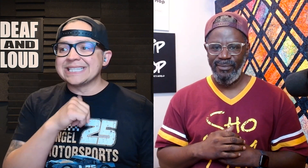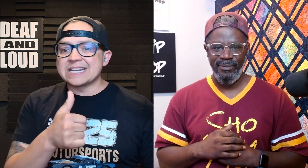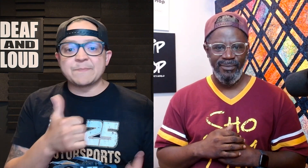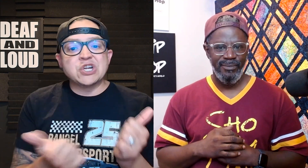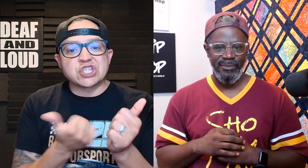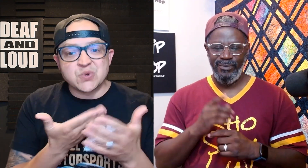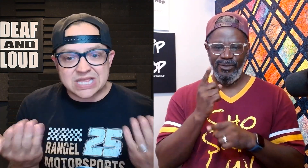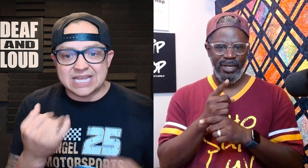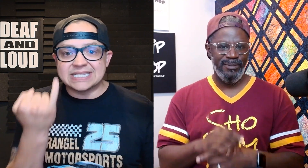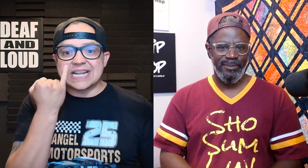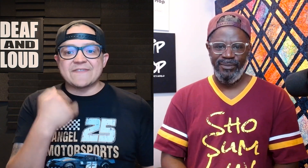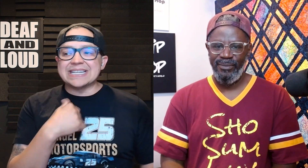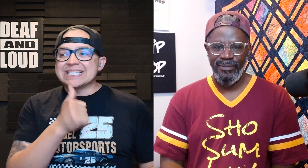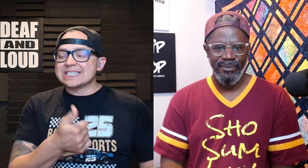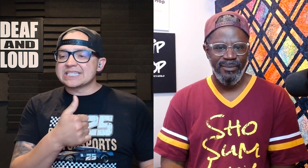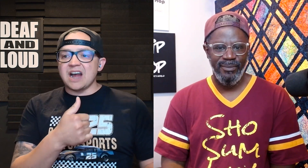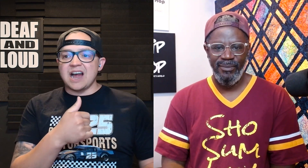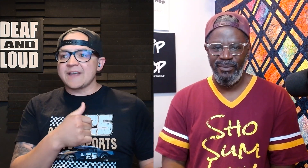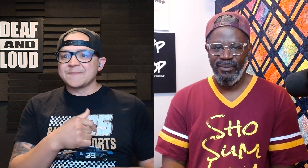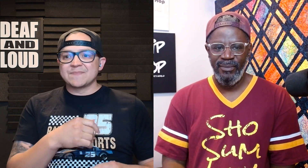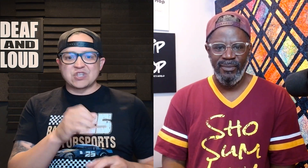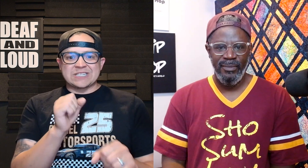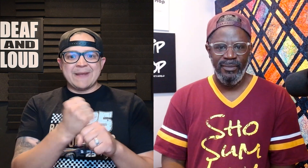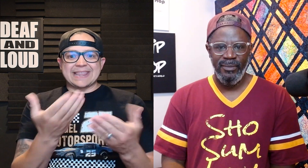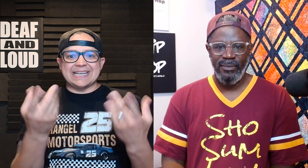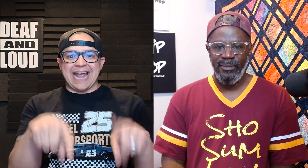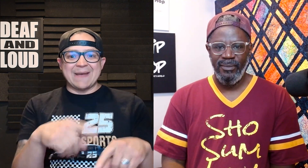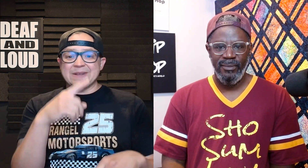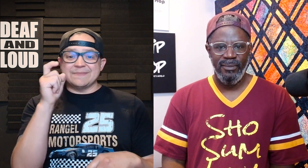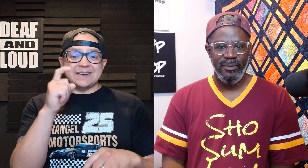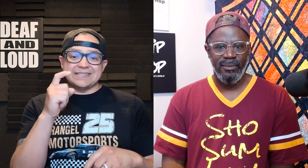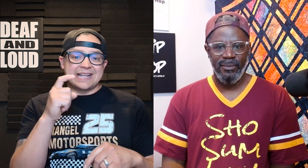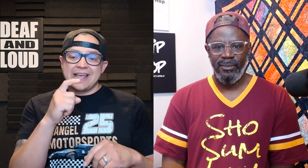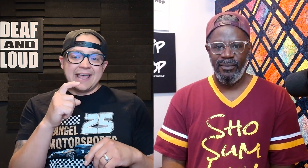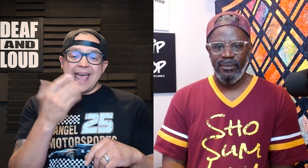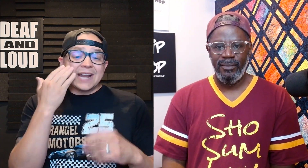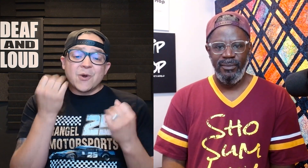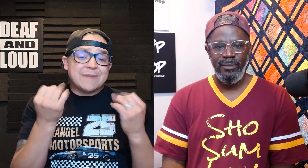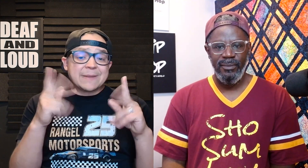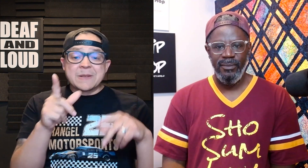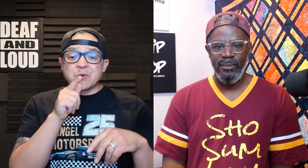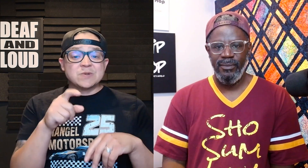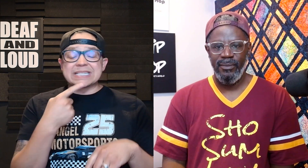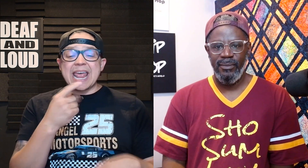I didn't pursue things, if I didn't just make things happen. Because I know many people who say,